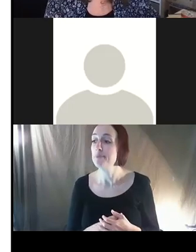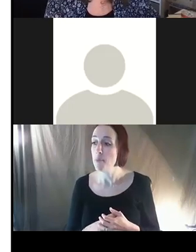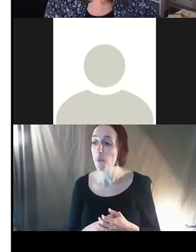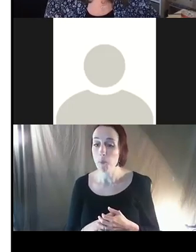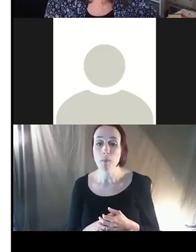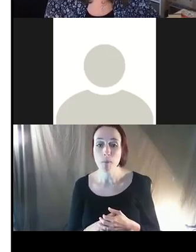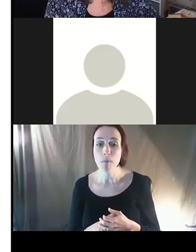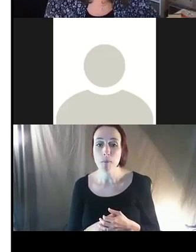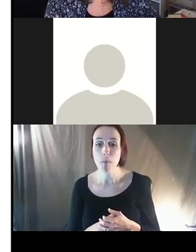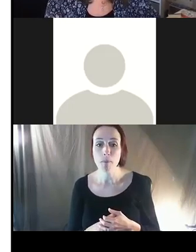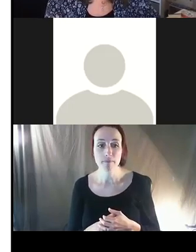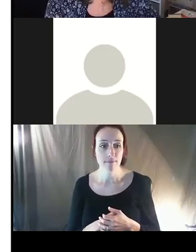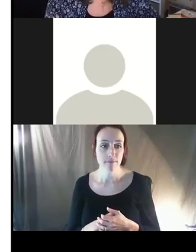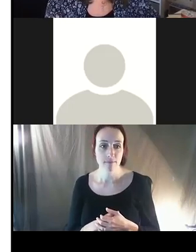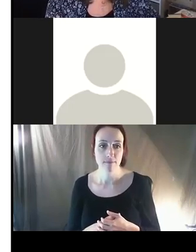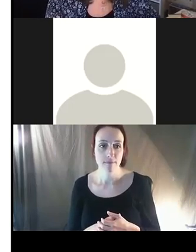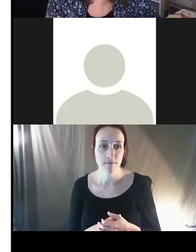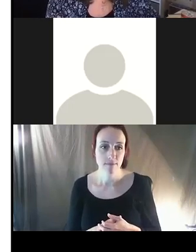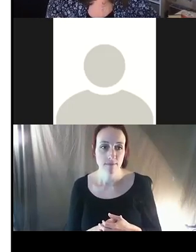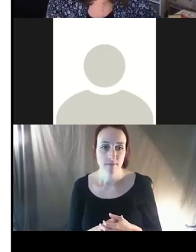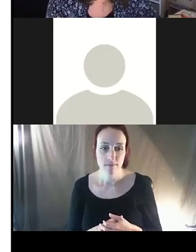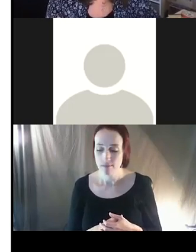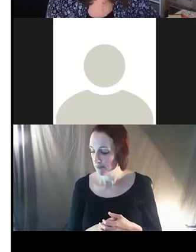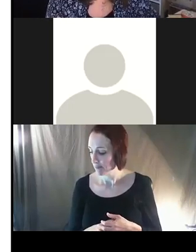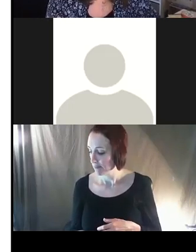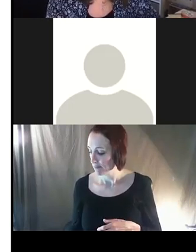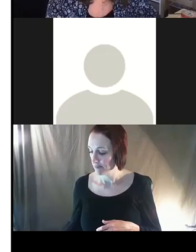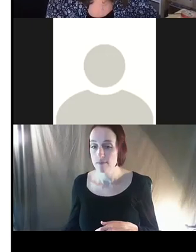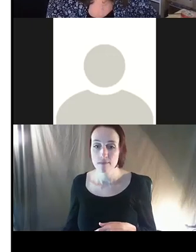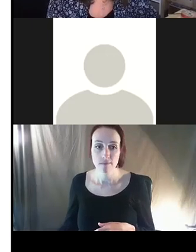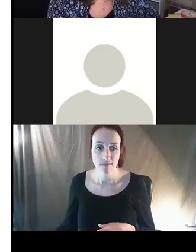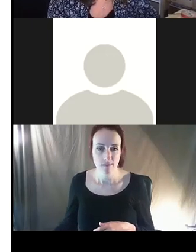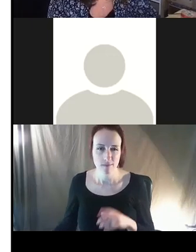I will go to the tool.